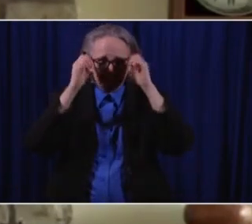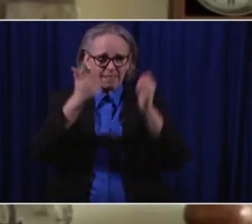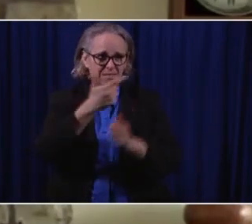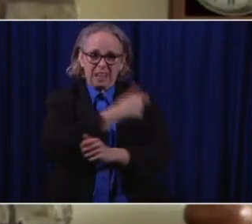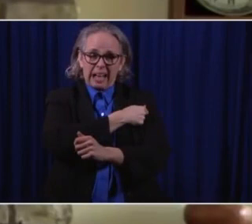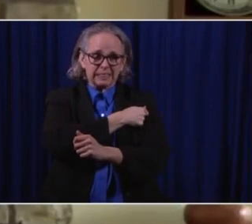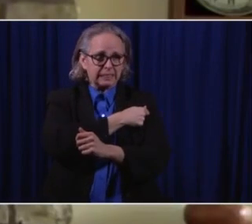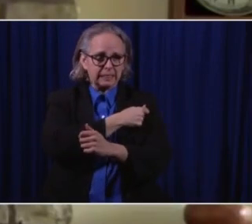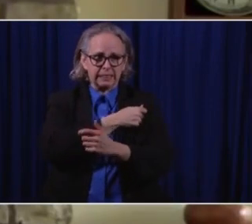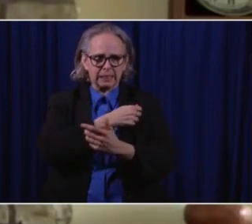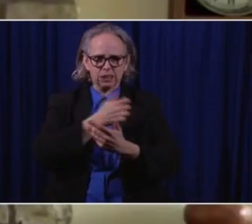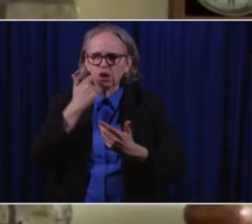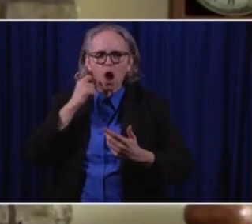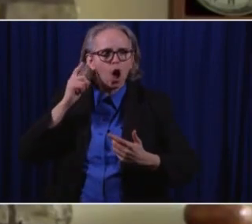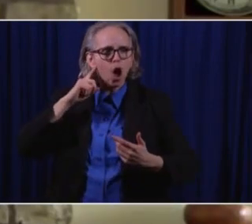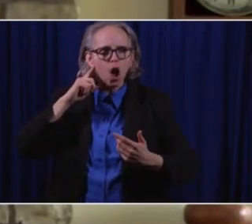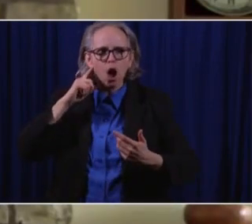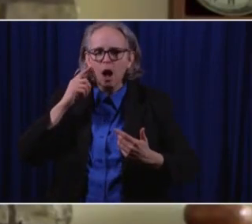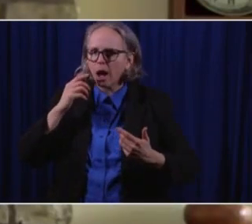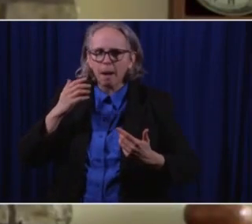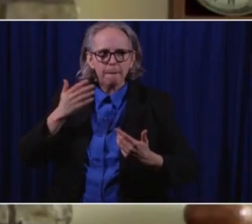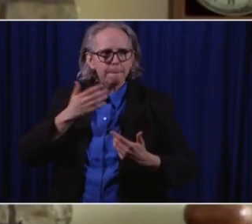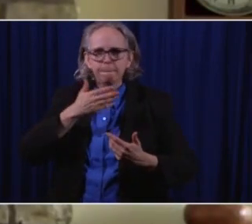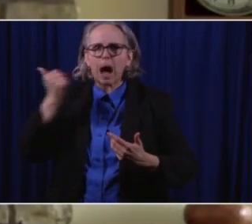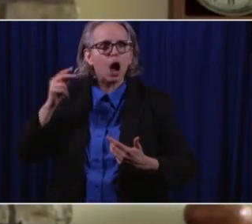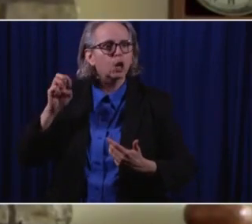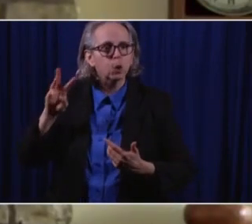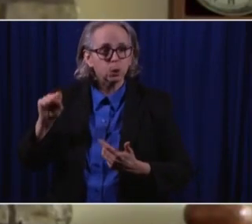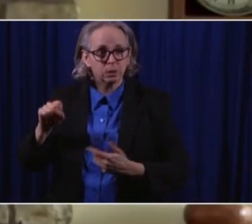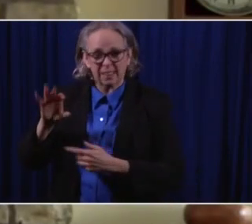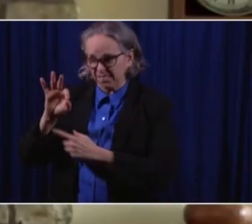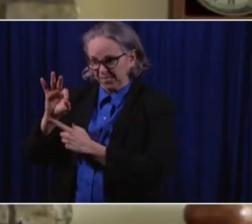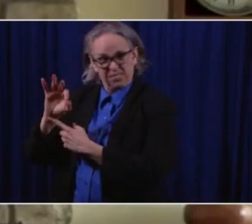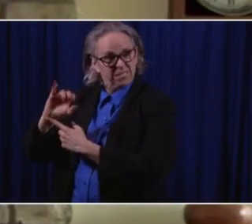bridge until we get to that vaccine and speaking of You know we continue every day to